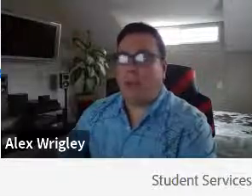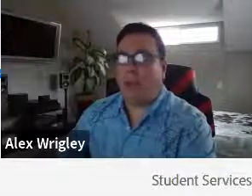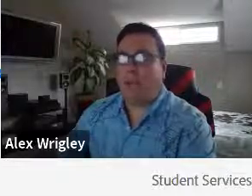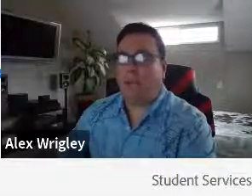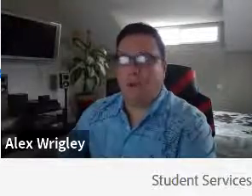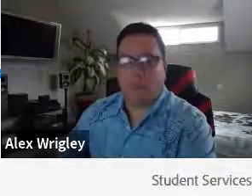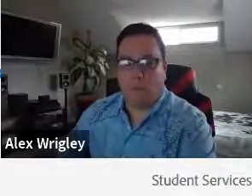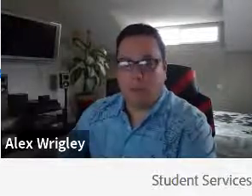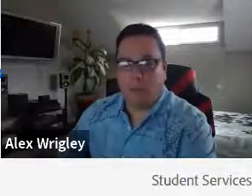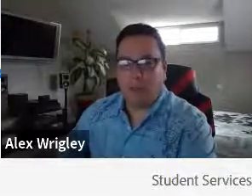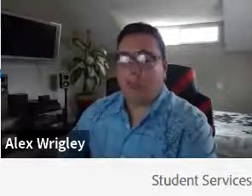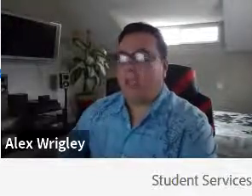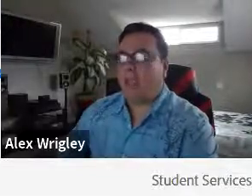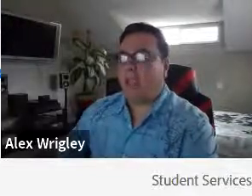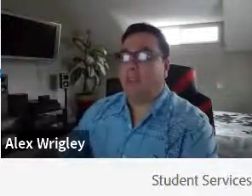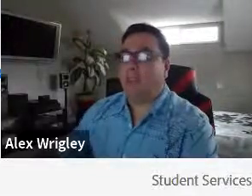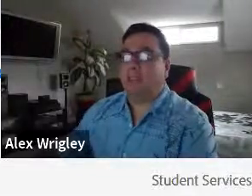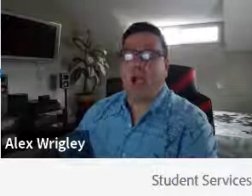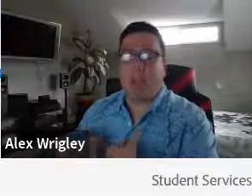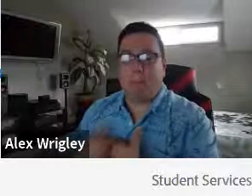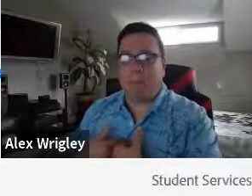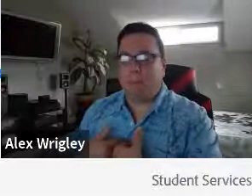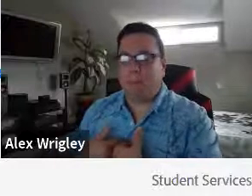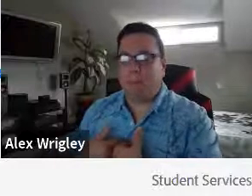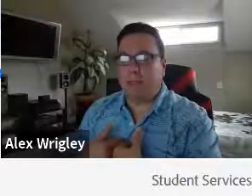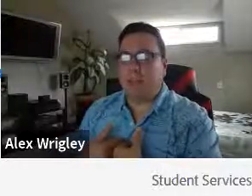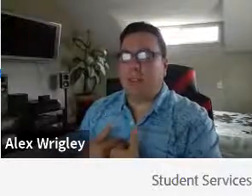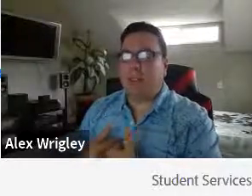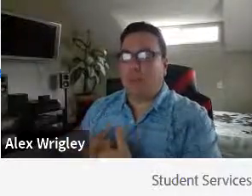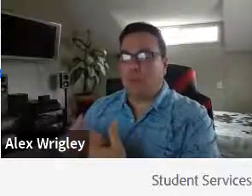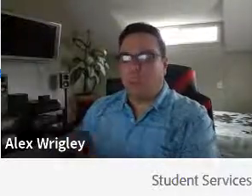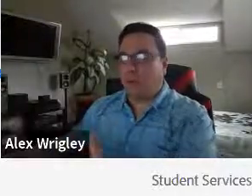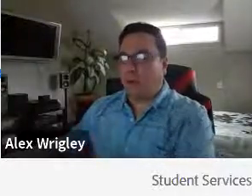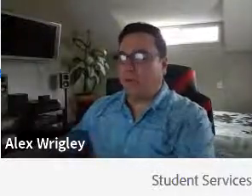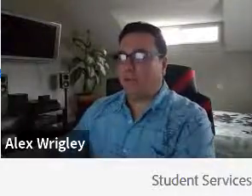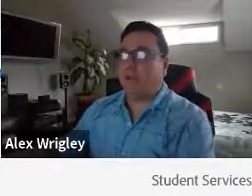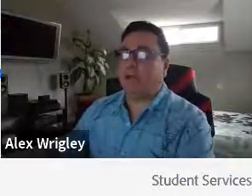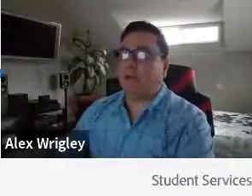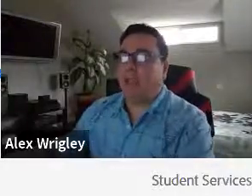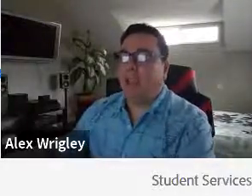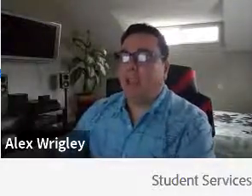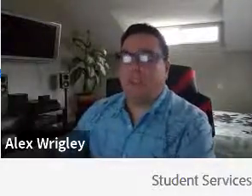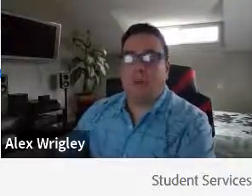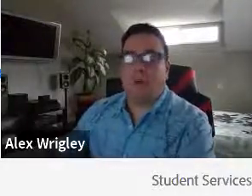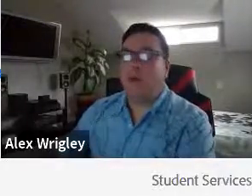Waiting for You folder. And that means I'm a participant in 12 workflows here. And so